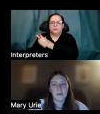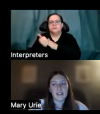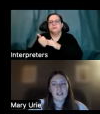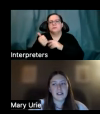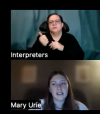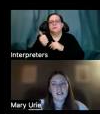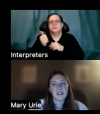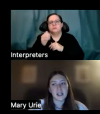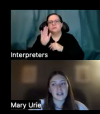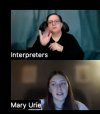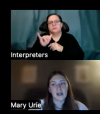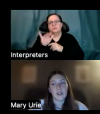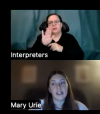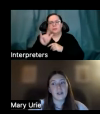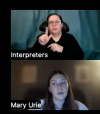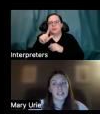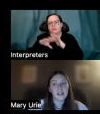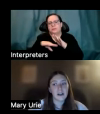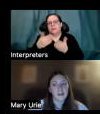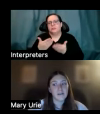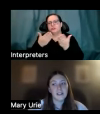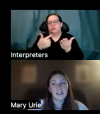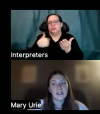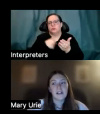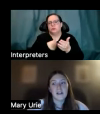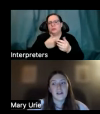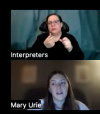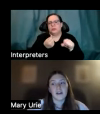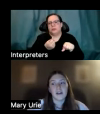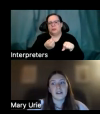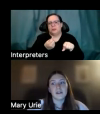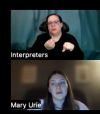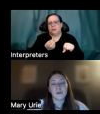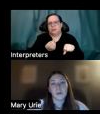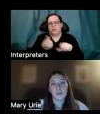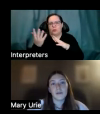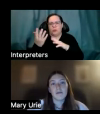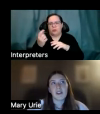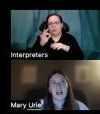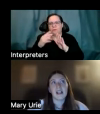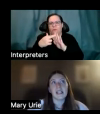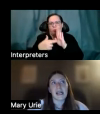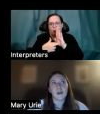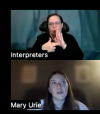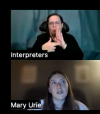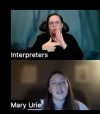basically it suggests that we get rid of the rule that allows